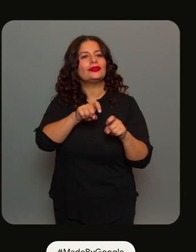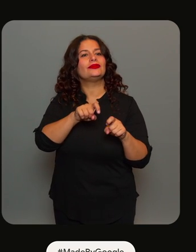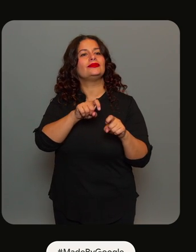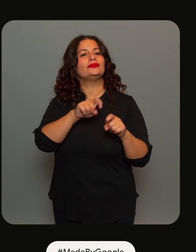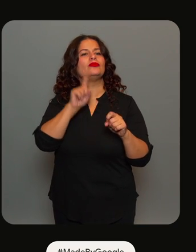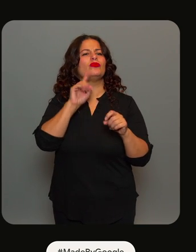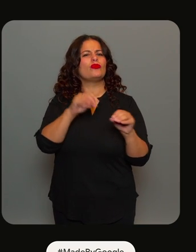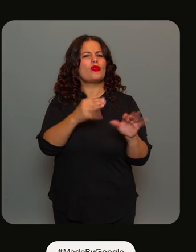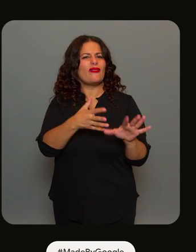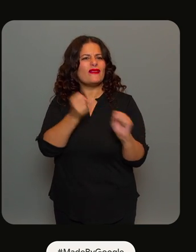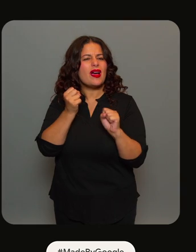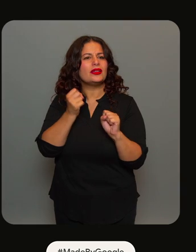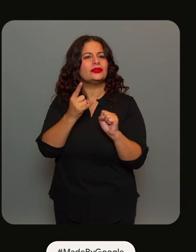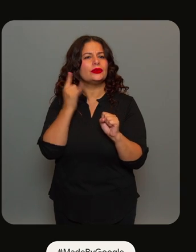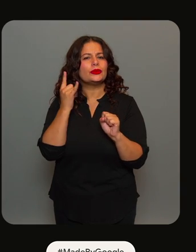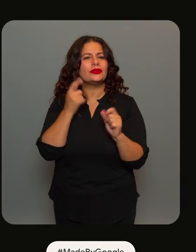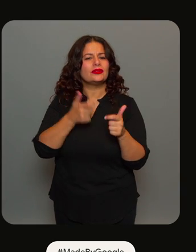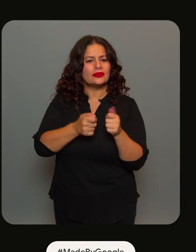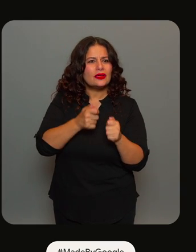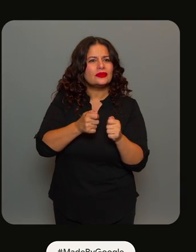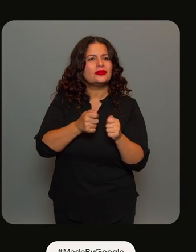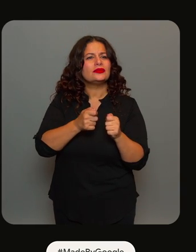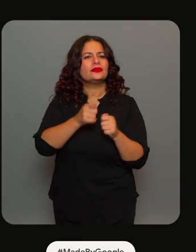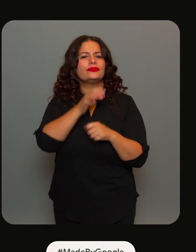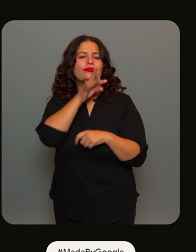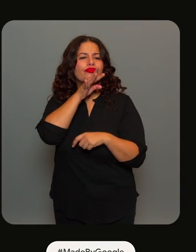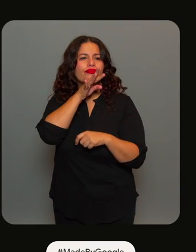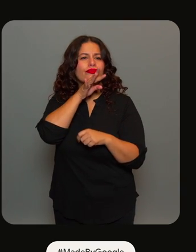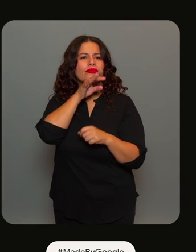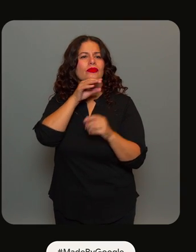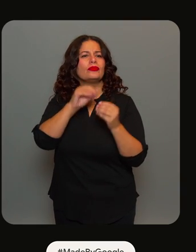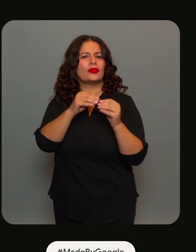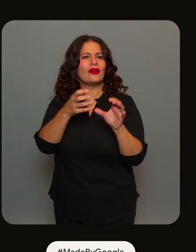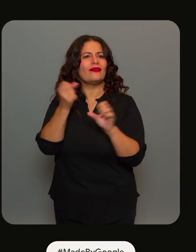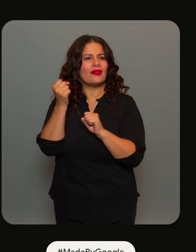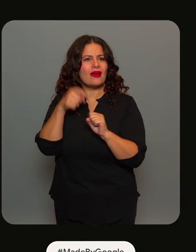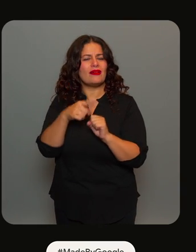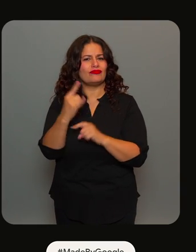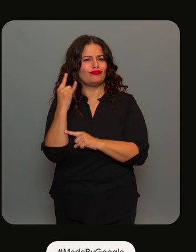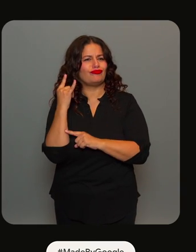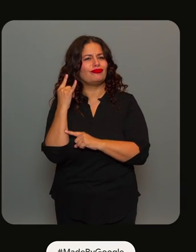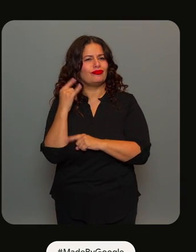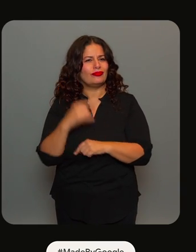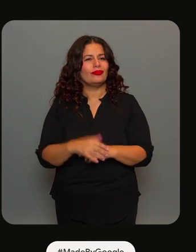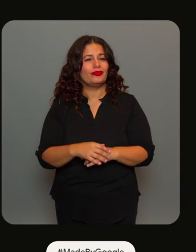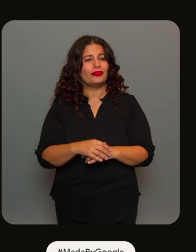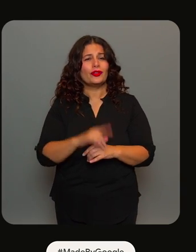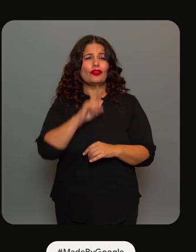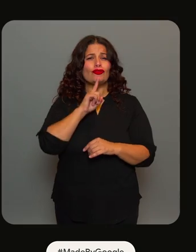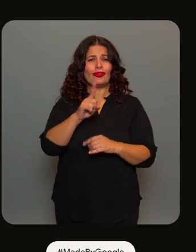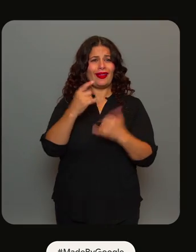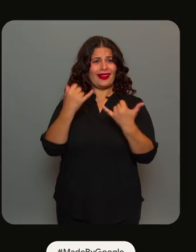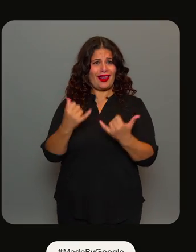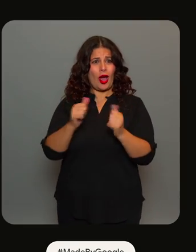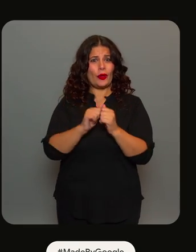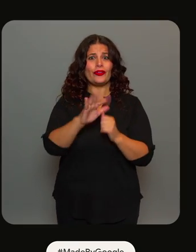than tapping or typing on your screen to get small tasks done. And there's so much you can do with your voice across our